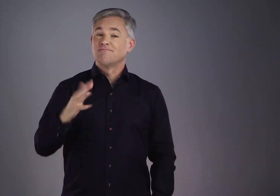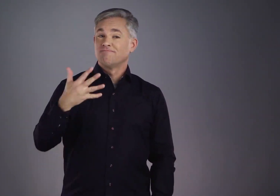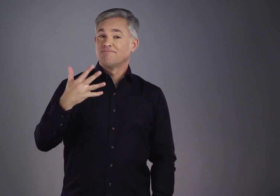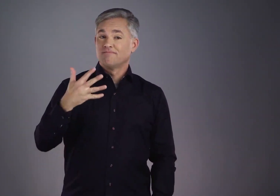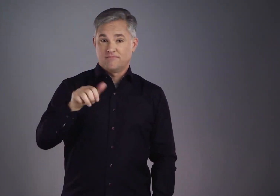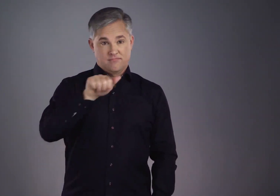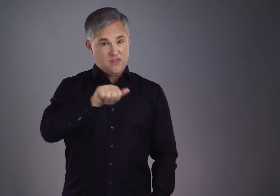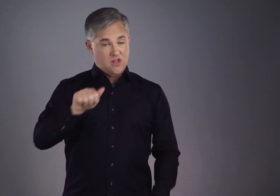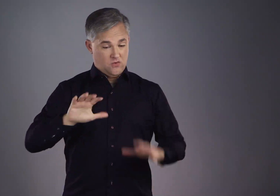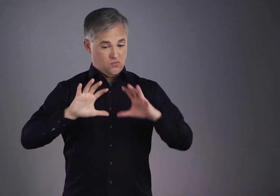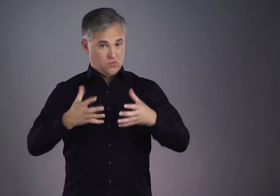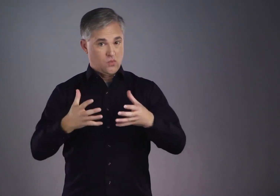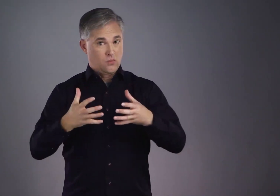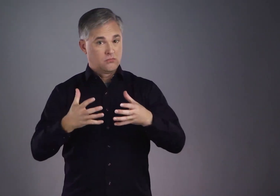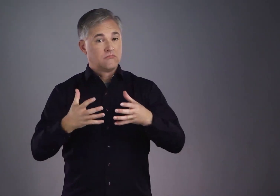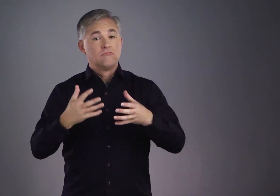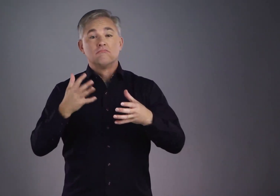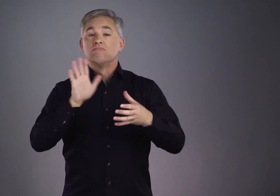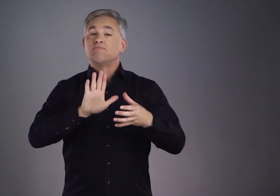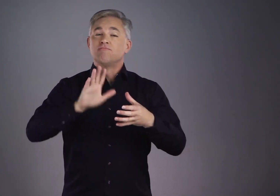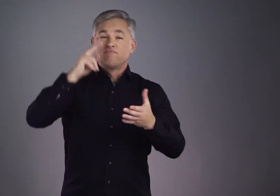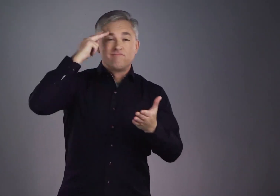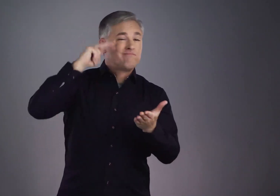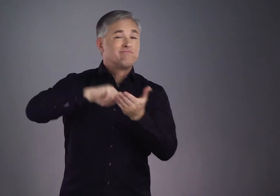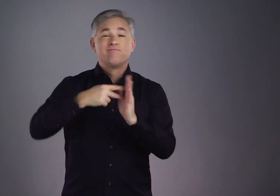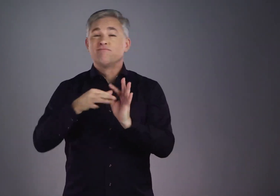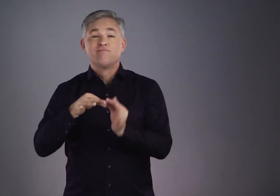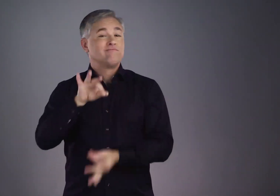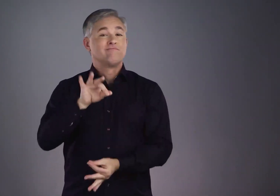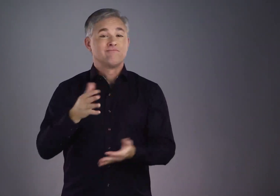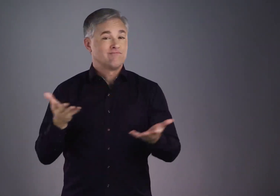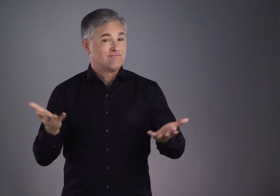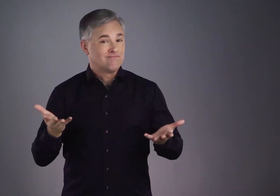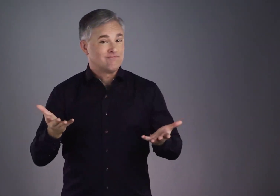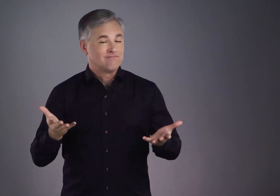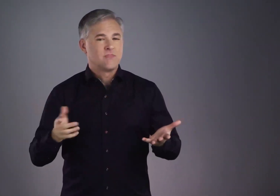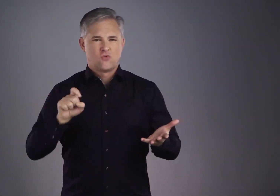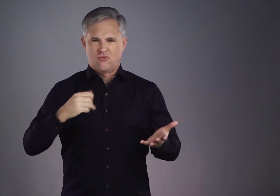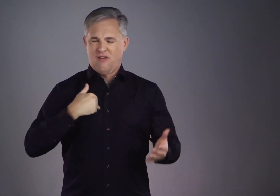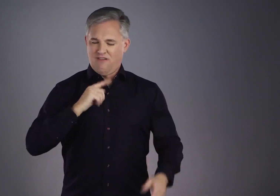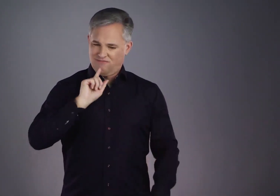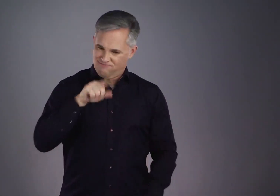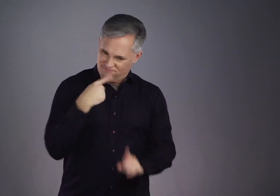5. — Each Alcoholics Anonymous group ought to be a spiritual entity